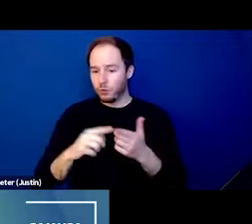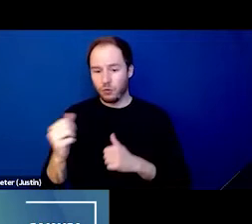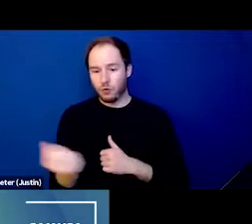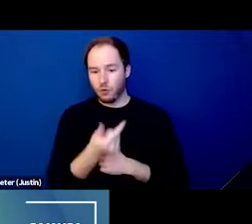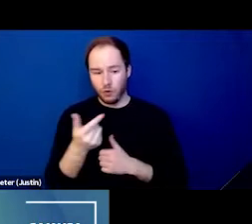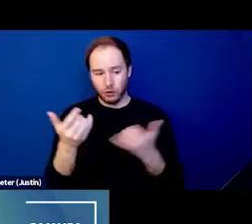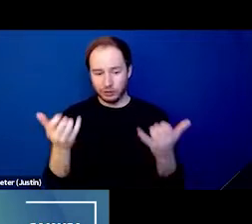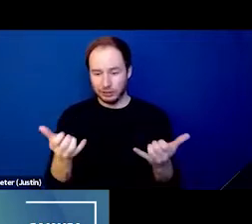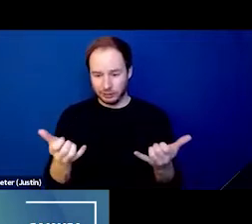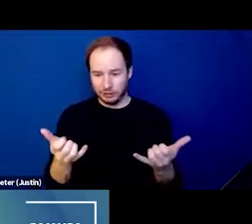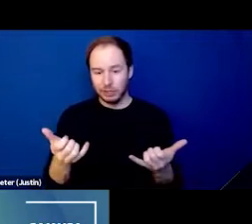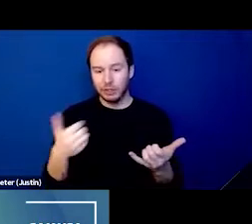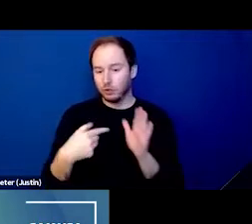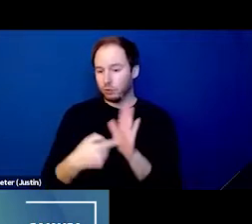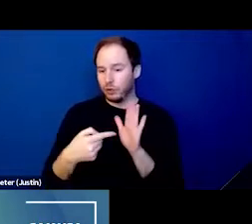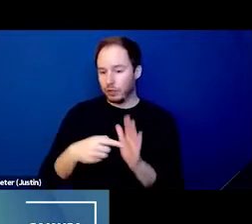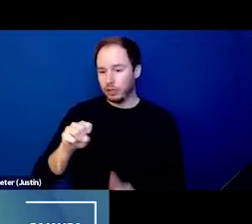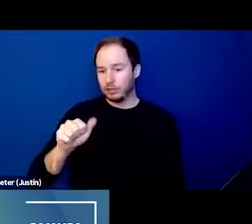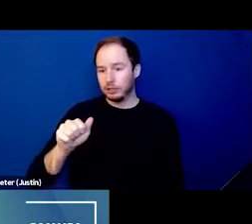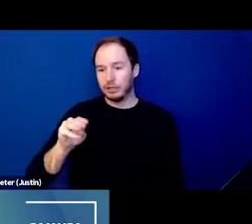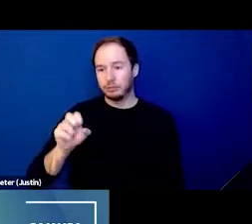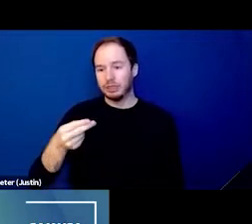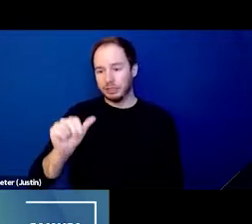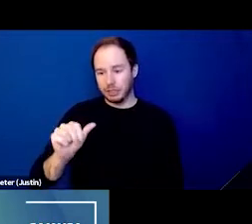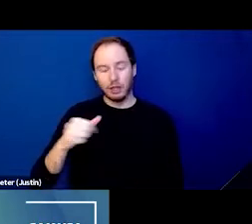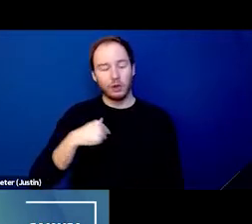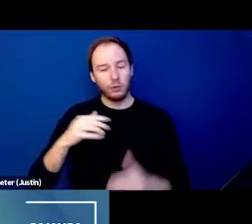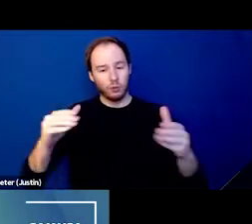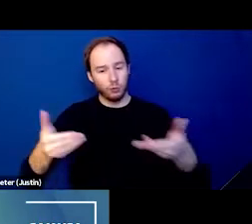On behalf of SAMHSA, I like to you to this webinar titled,